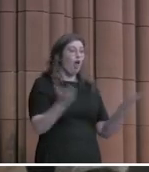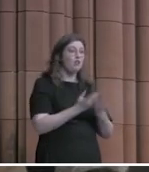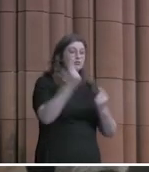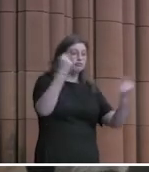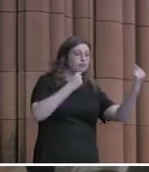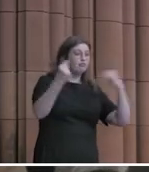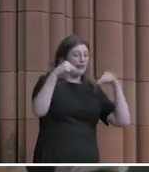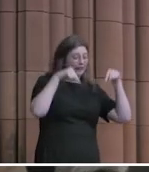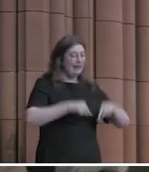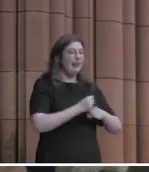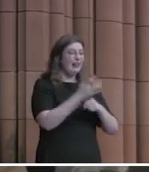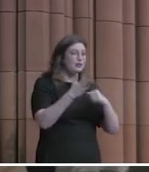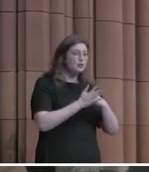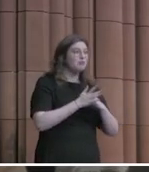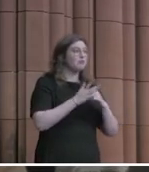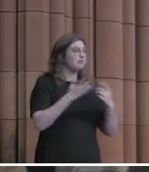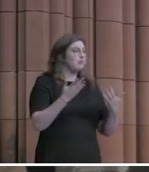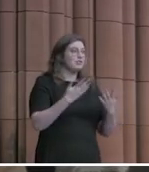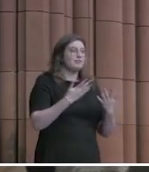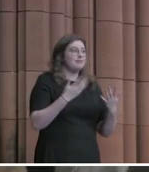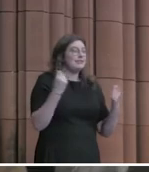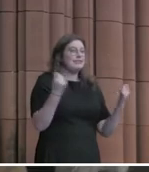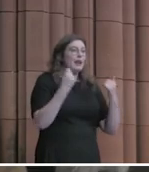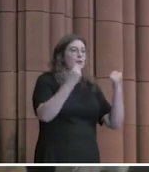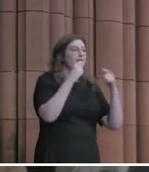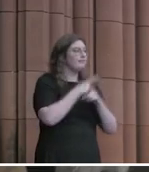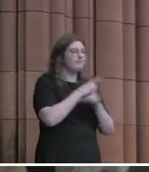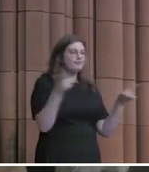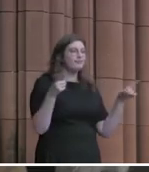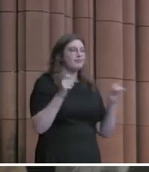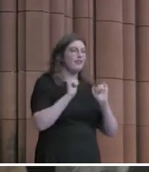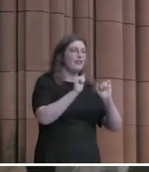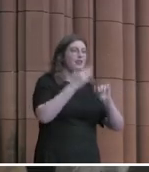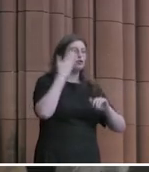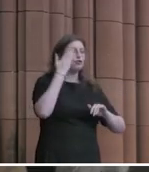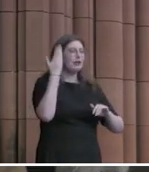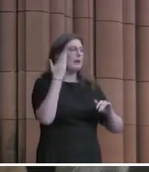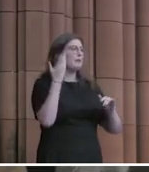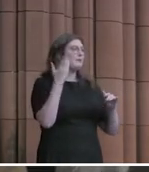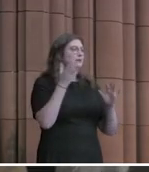they've come here to share that success with you. Their dreams are all in you,